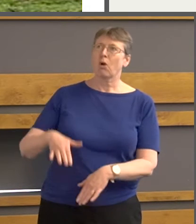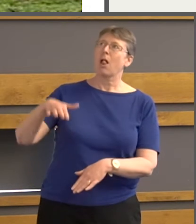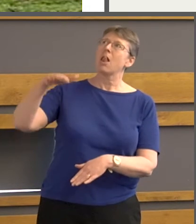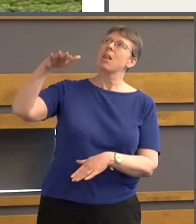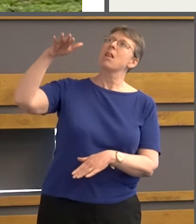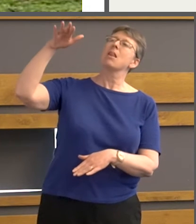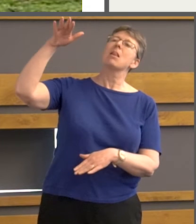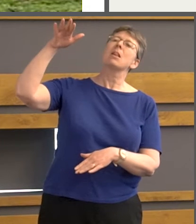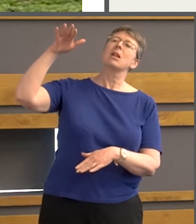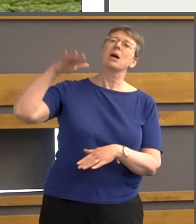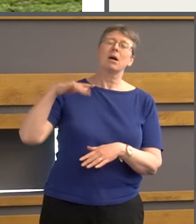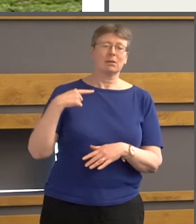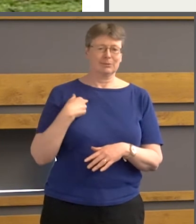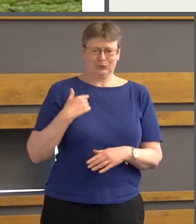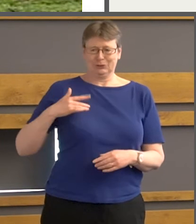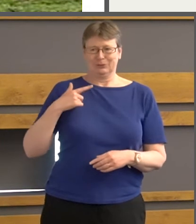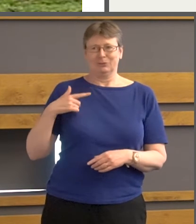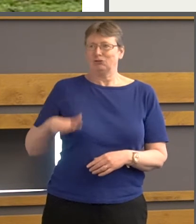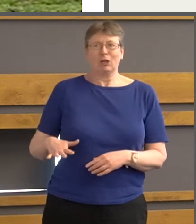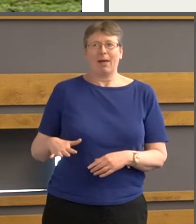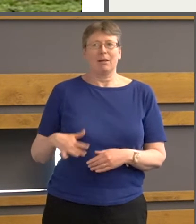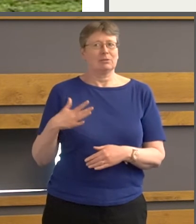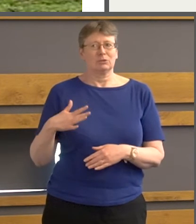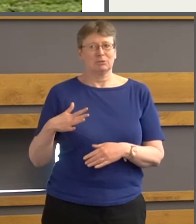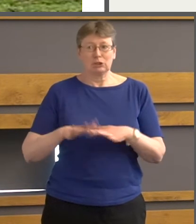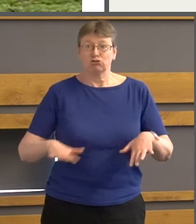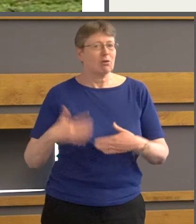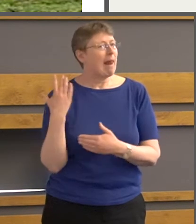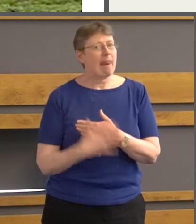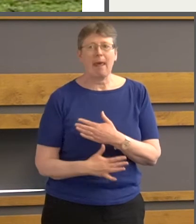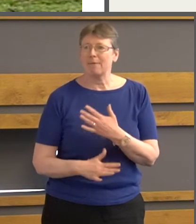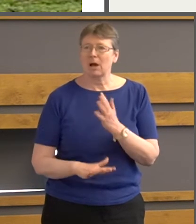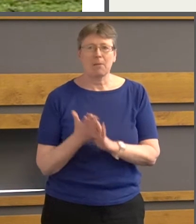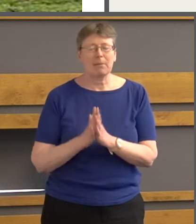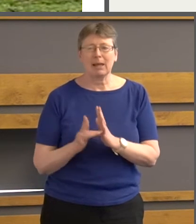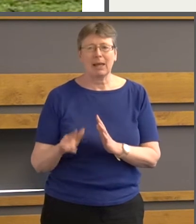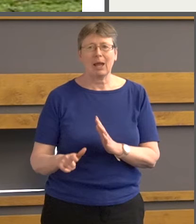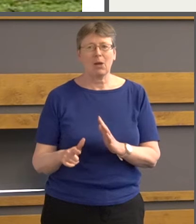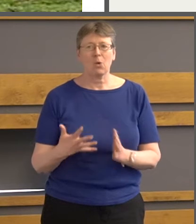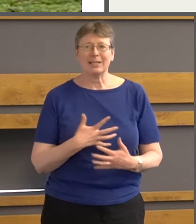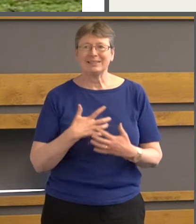You know, as children, we would never play there because even tigers could hide there, I guess,